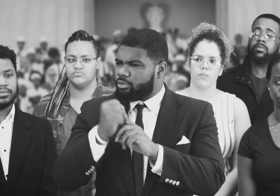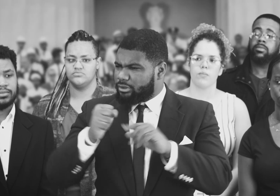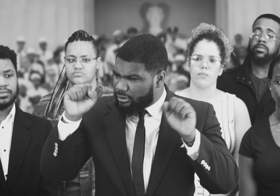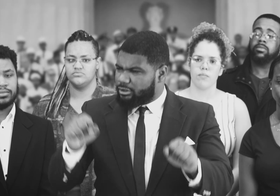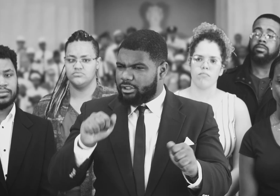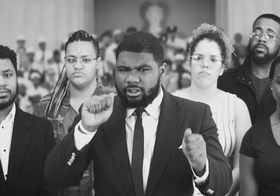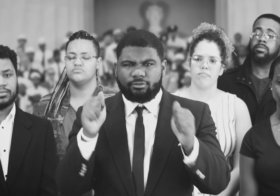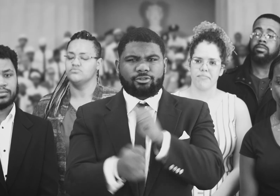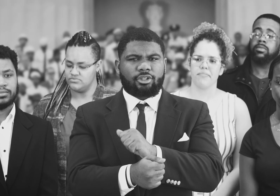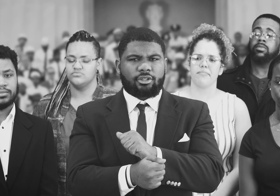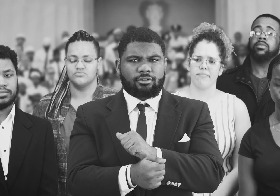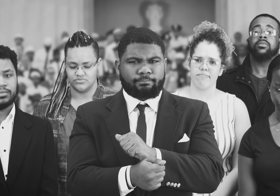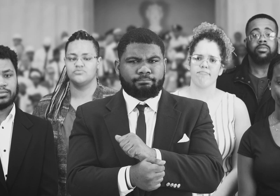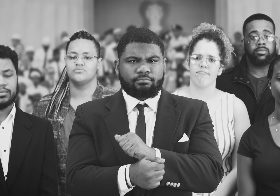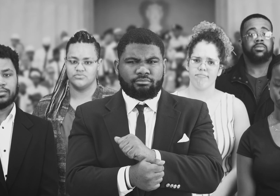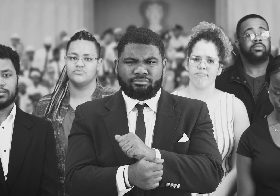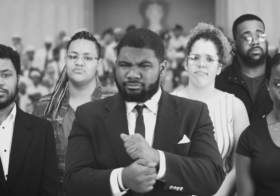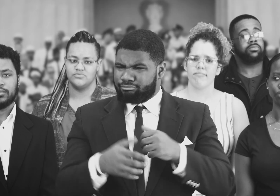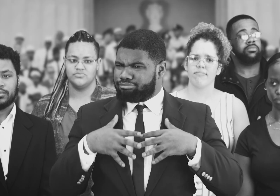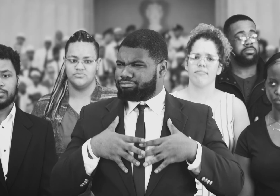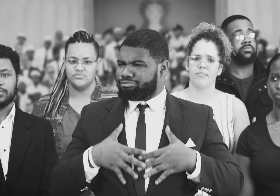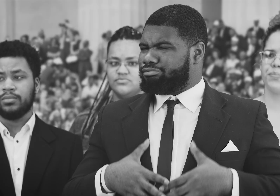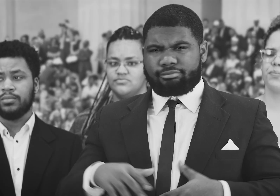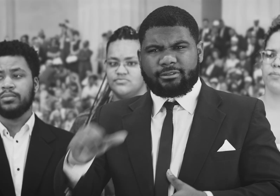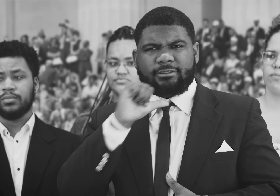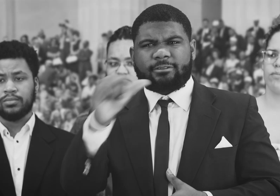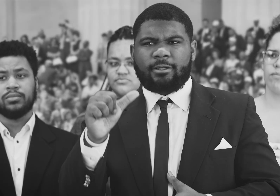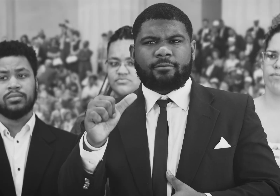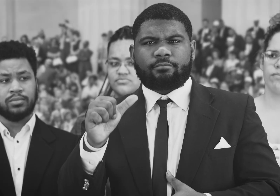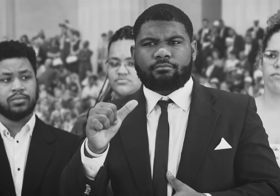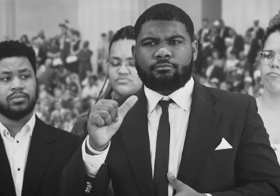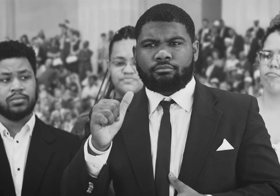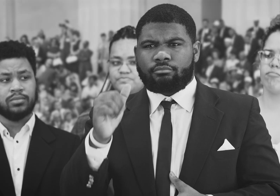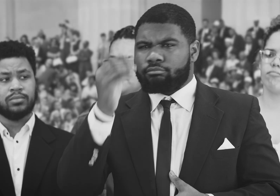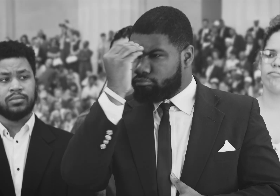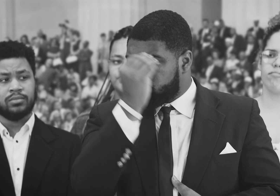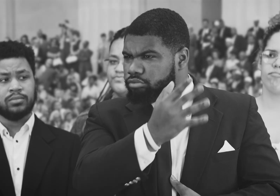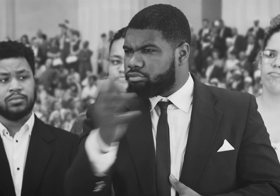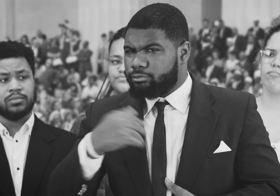this situation can and will be changed. Let us not wallow in the valley of despair. I say to you today, my friends,